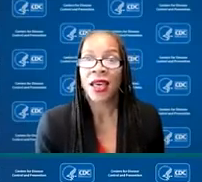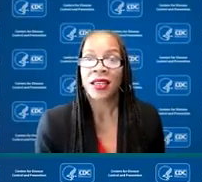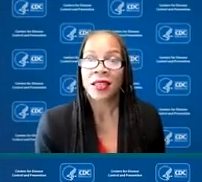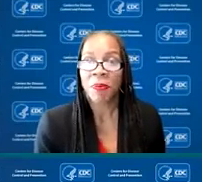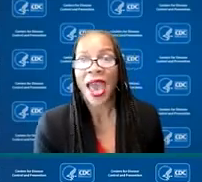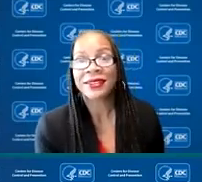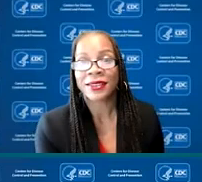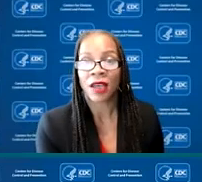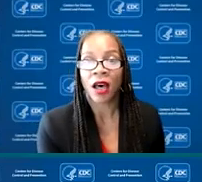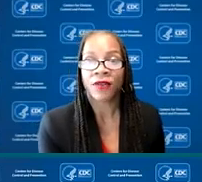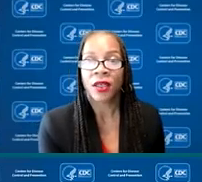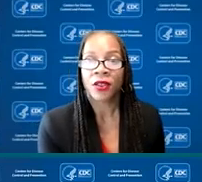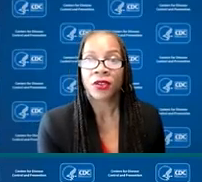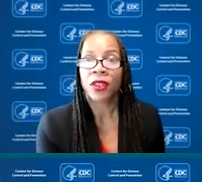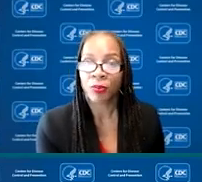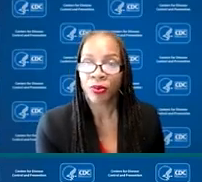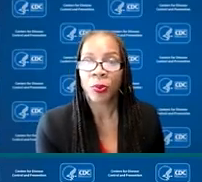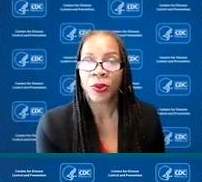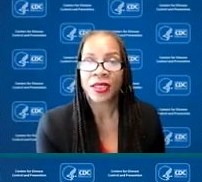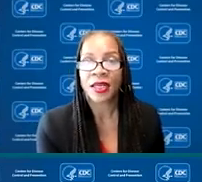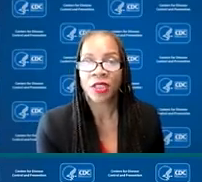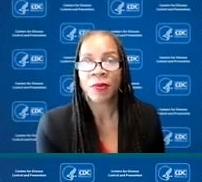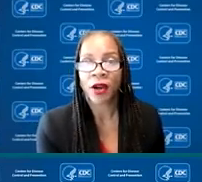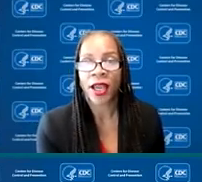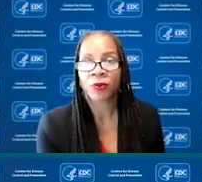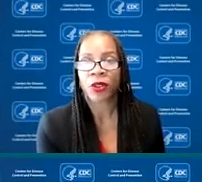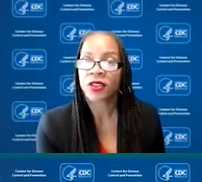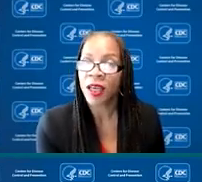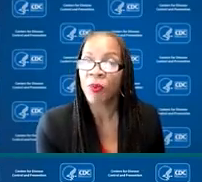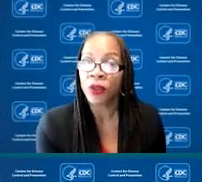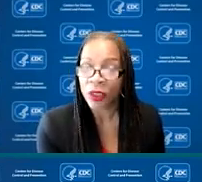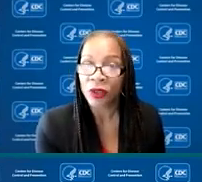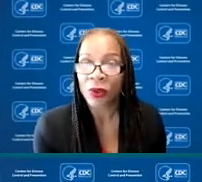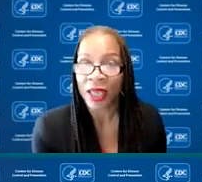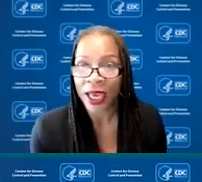to pass this off to the appropriate subject matter expert, someone who could do that